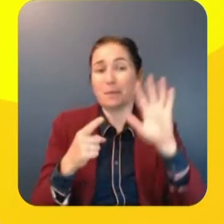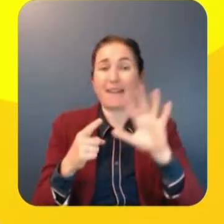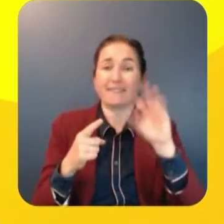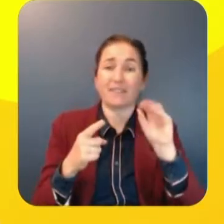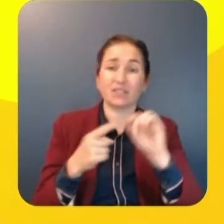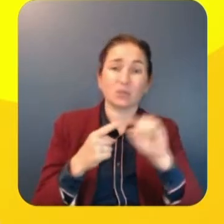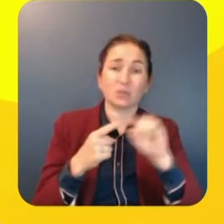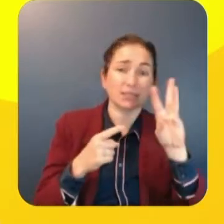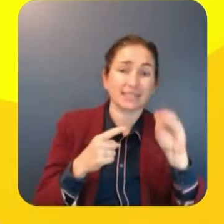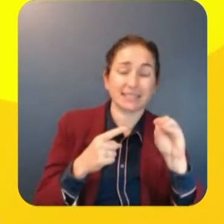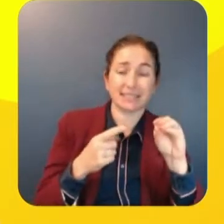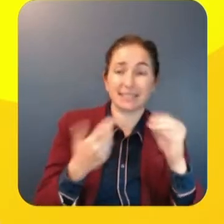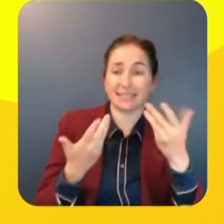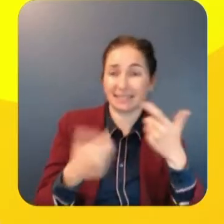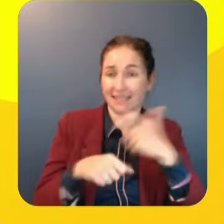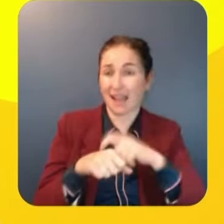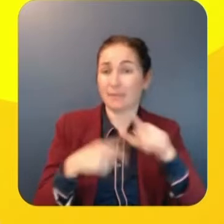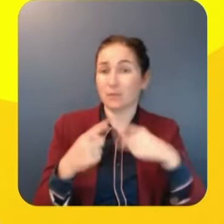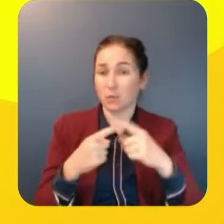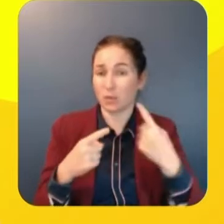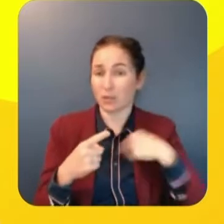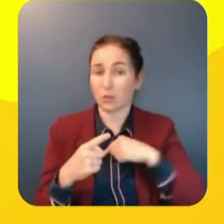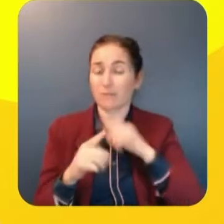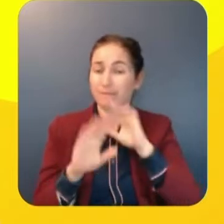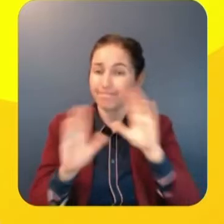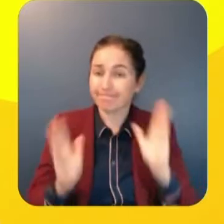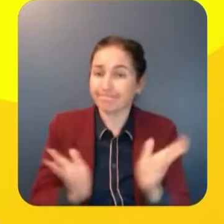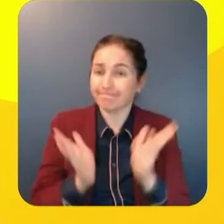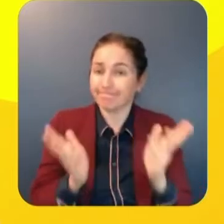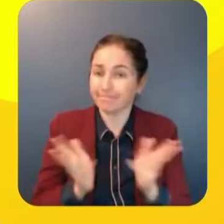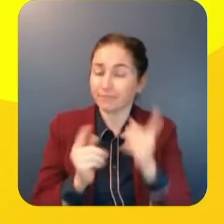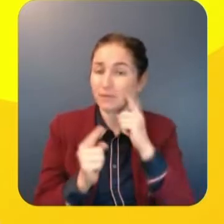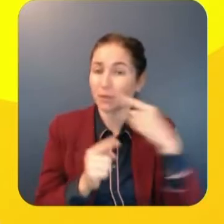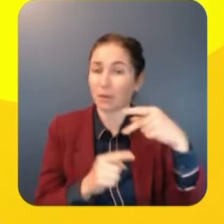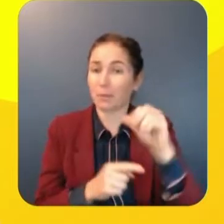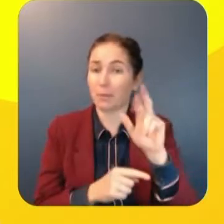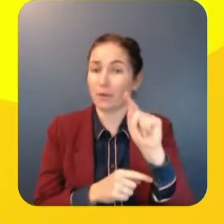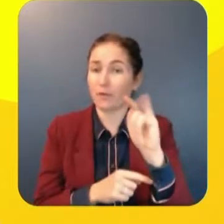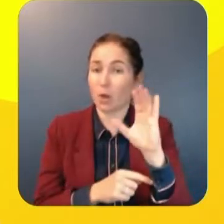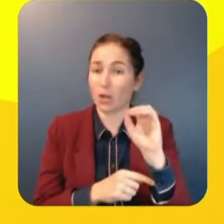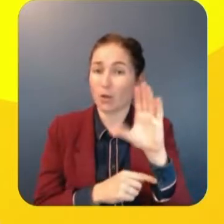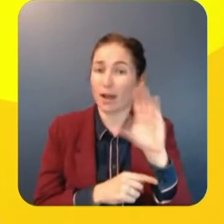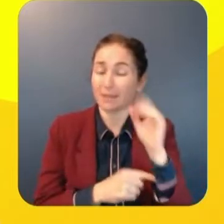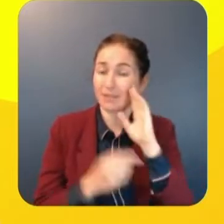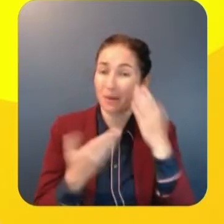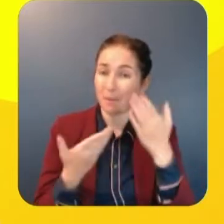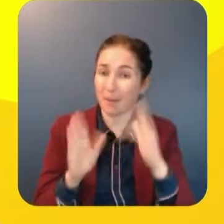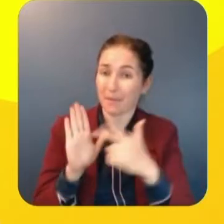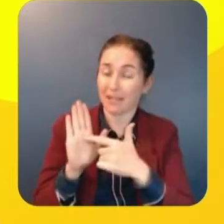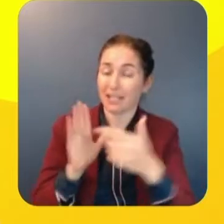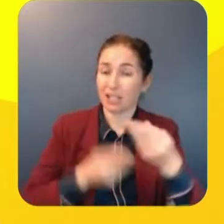when we've urged portfolio companies of ours, publicly traded companies, and successfully helped them